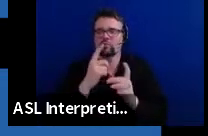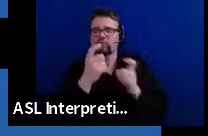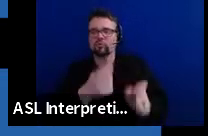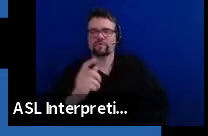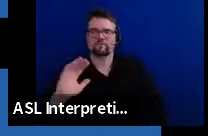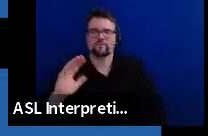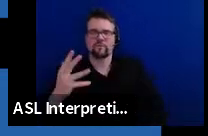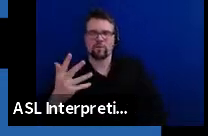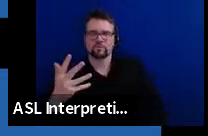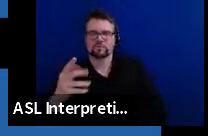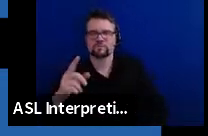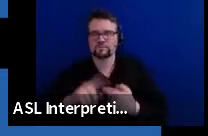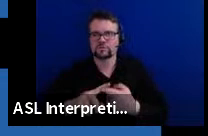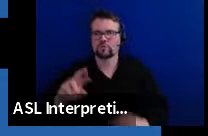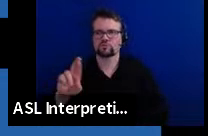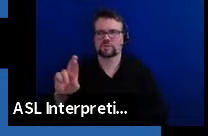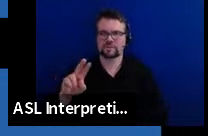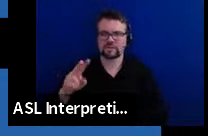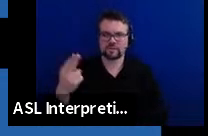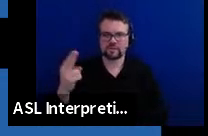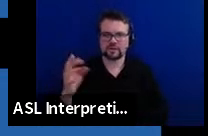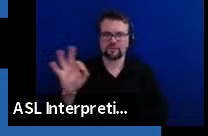YOU WILL HAVE THE OPTION TO DONATE 5, 10 OR $25.